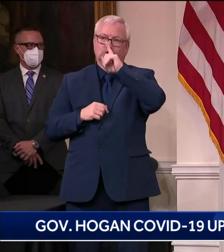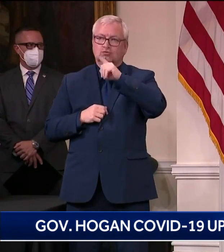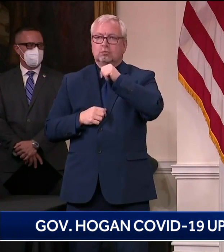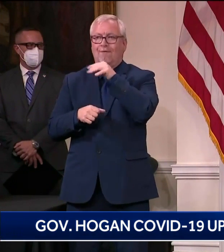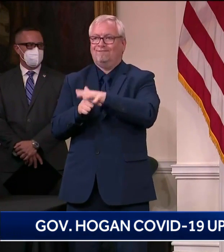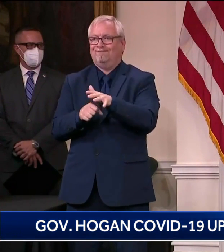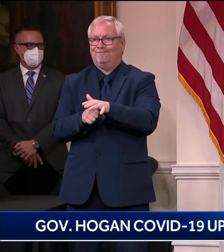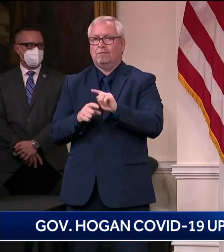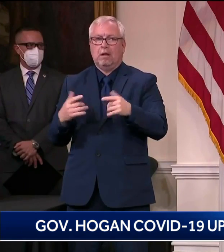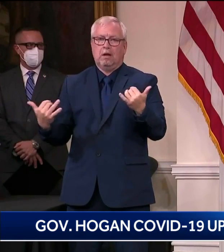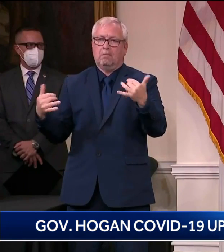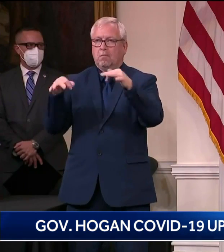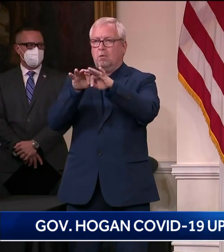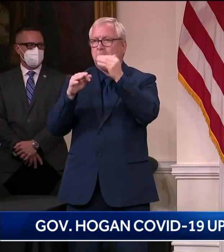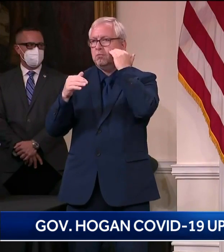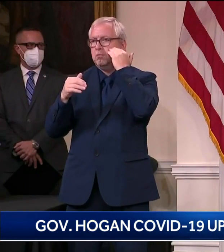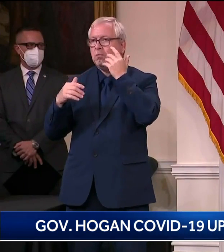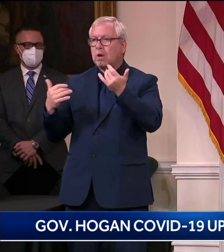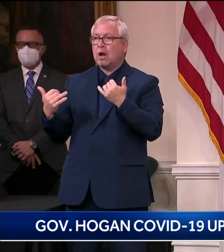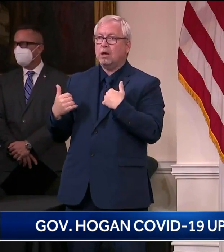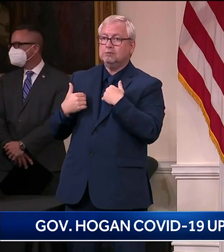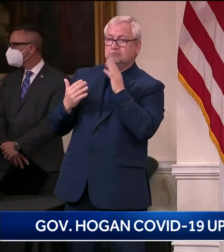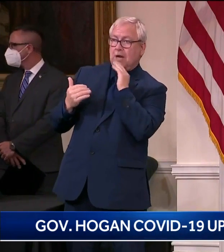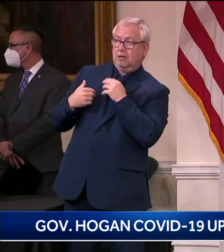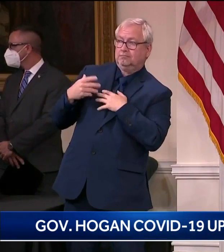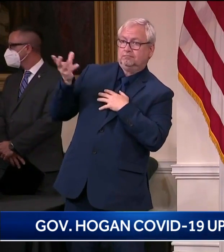WE KNOW WE DON'T HAVE ENOUGH. THINK ABOUT IT.